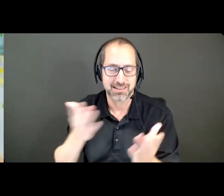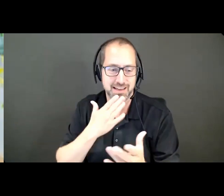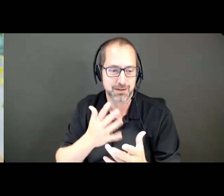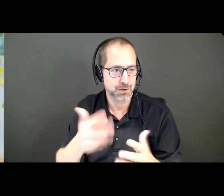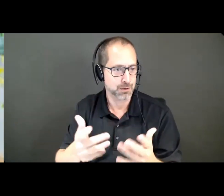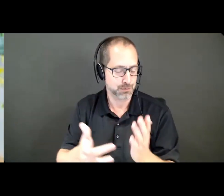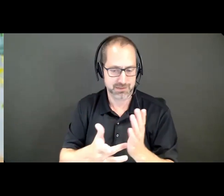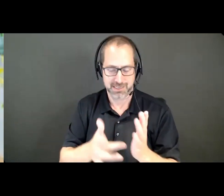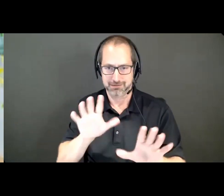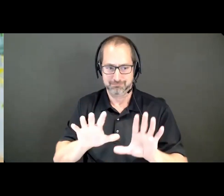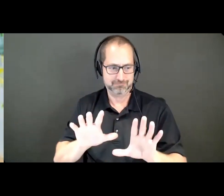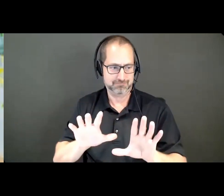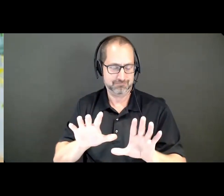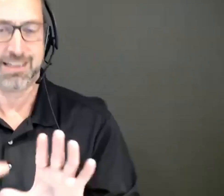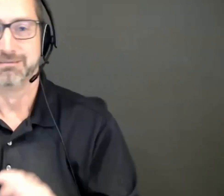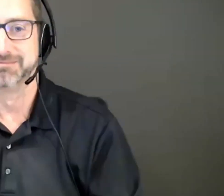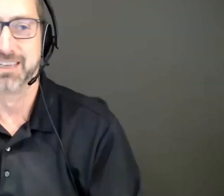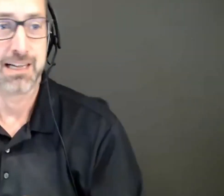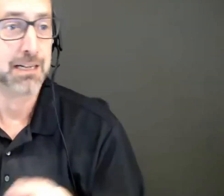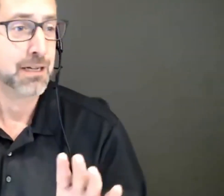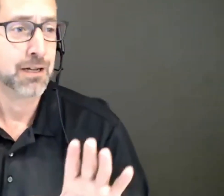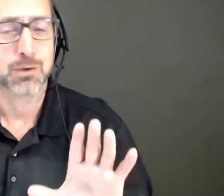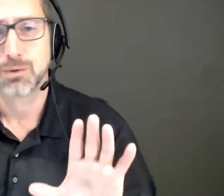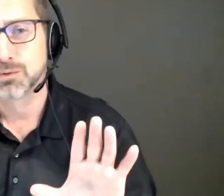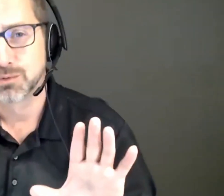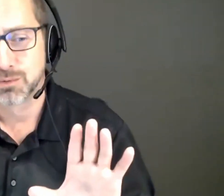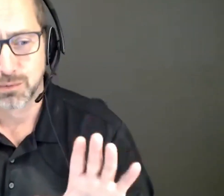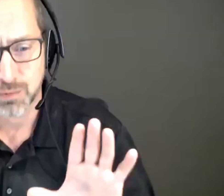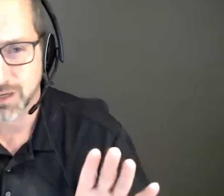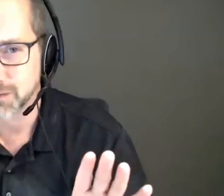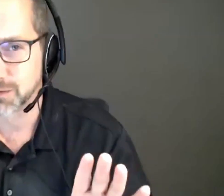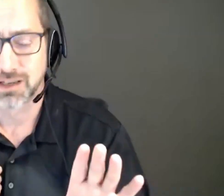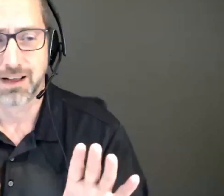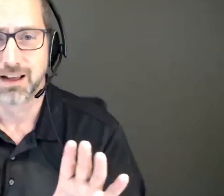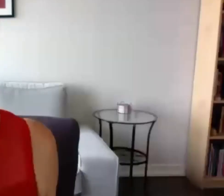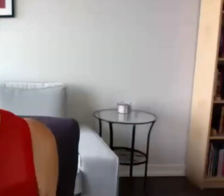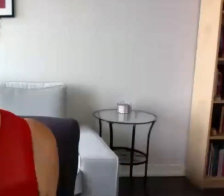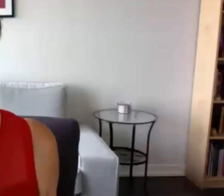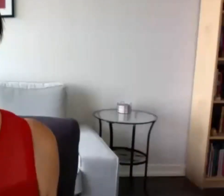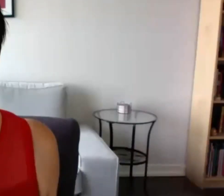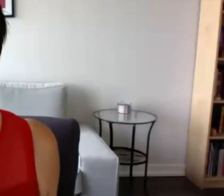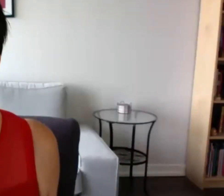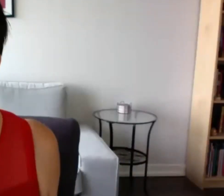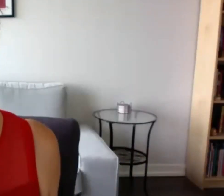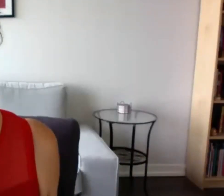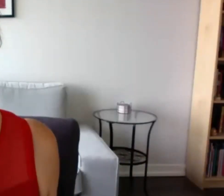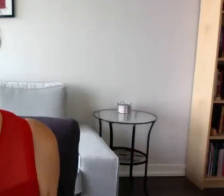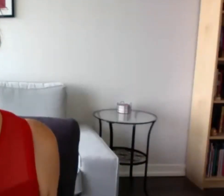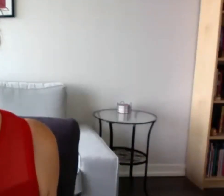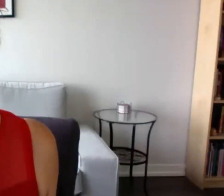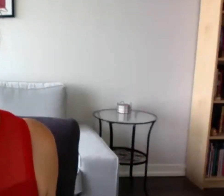wonderful to have such an impressive panel of speakers from across the world joining